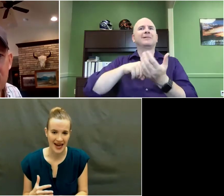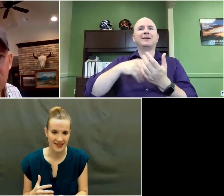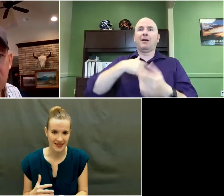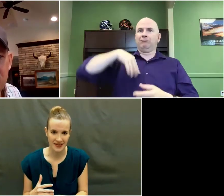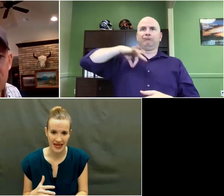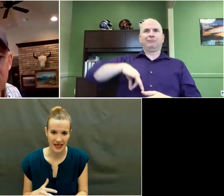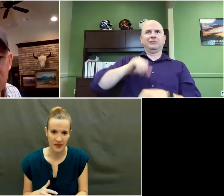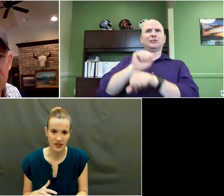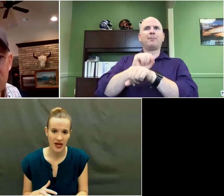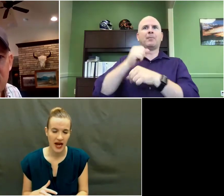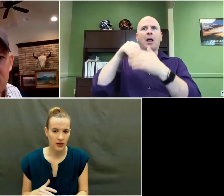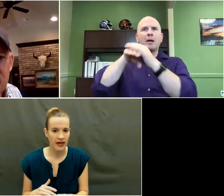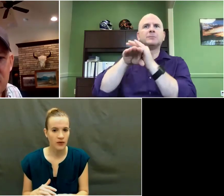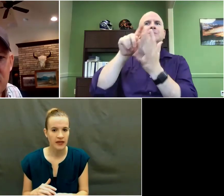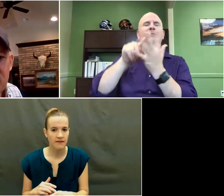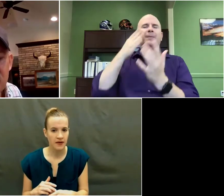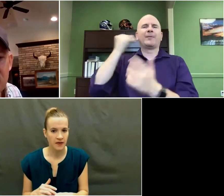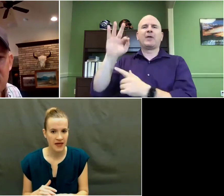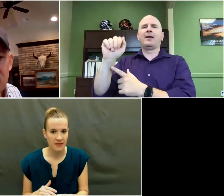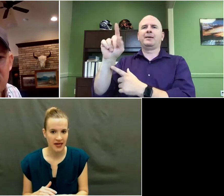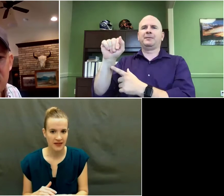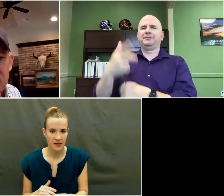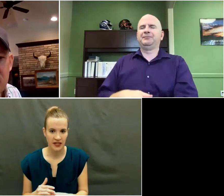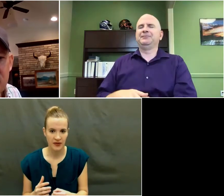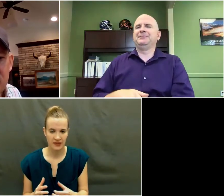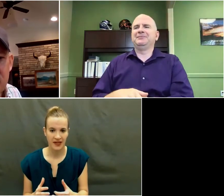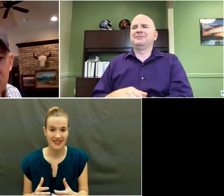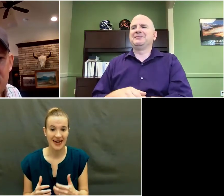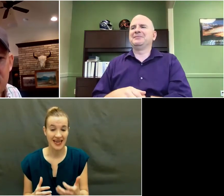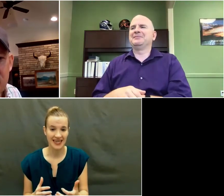access to sign language. So I didn't really feel the impact of the Americans Disabilities Act then,